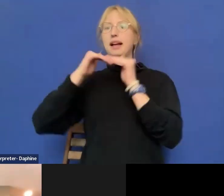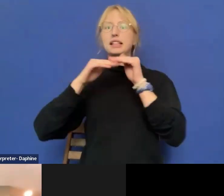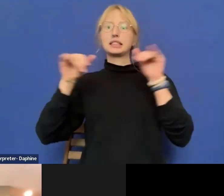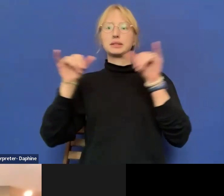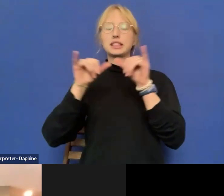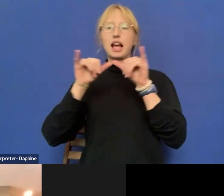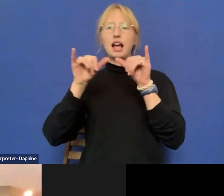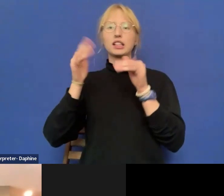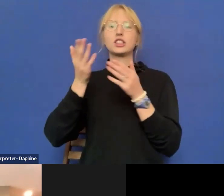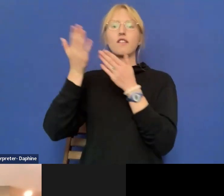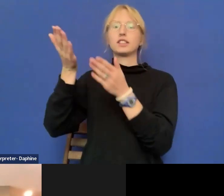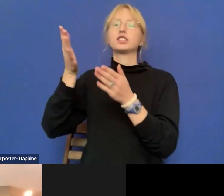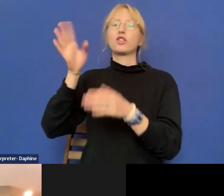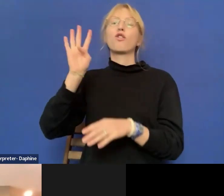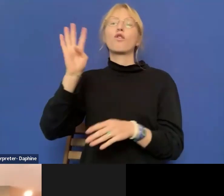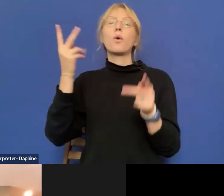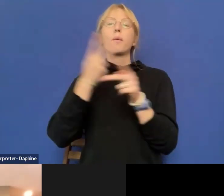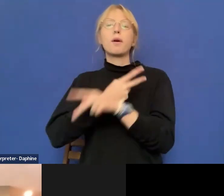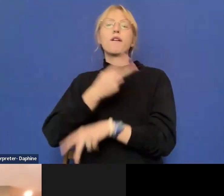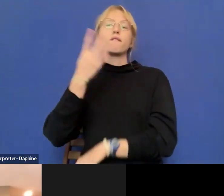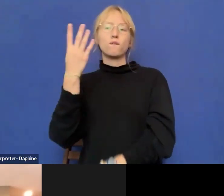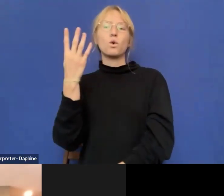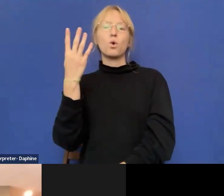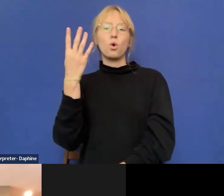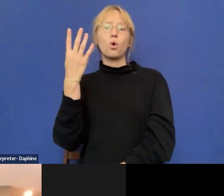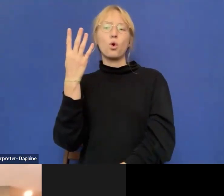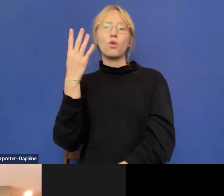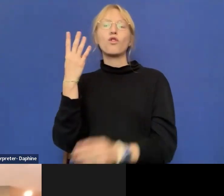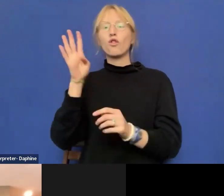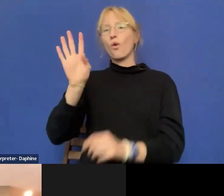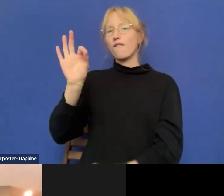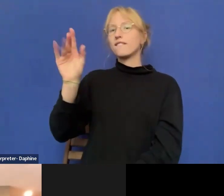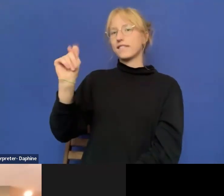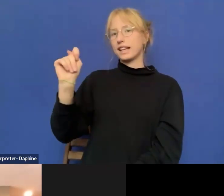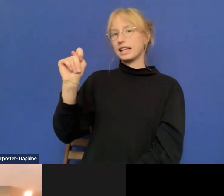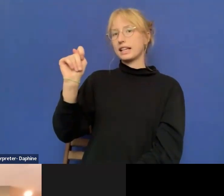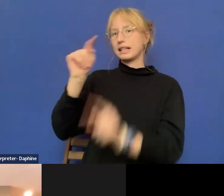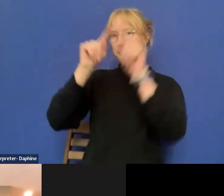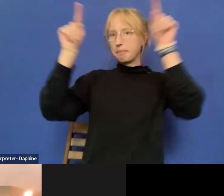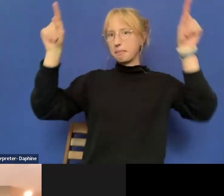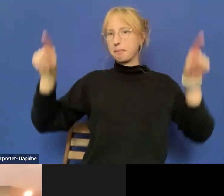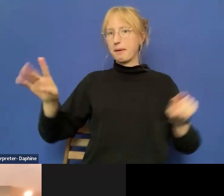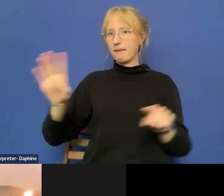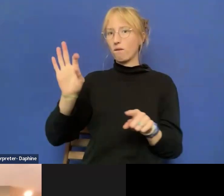offer is four x four. Four-foot by four-foot. Just so that posters